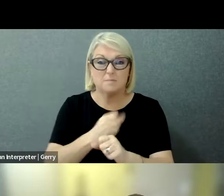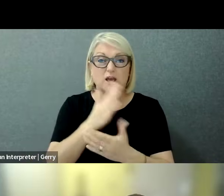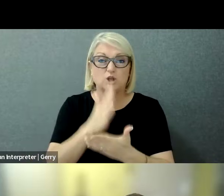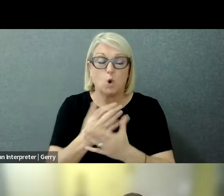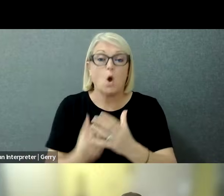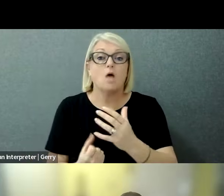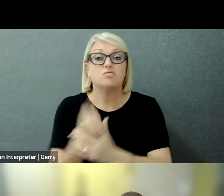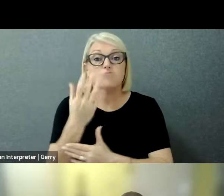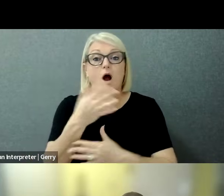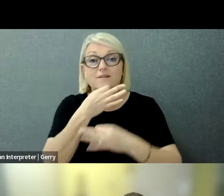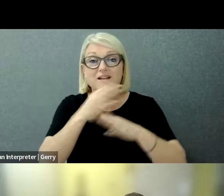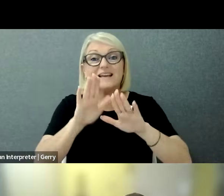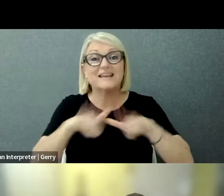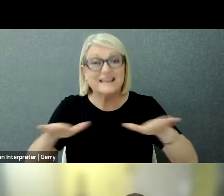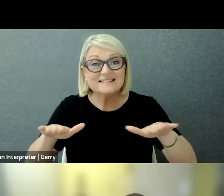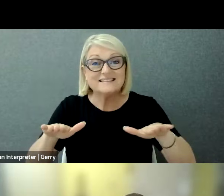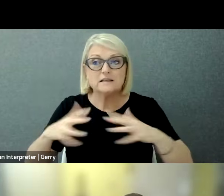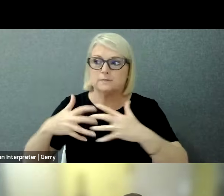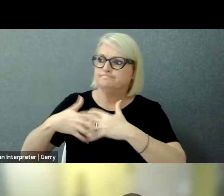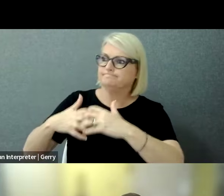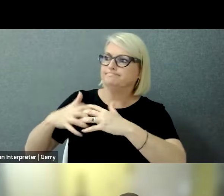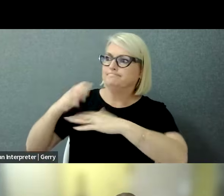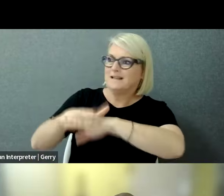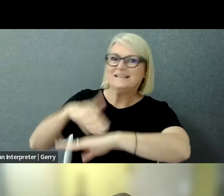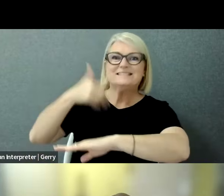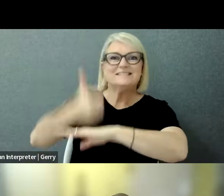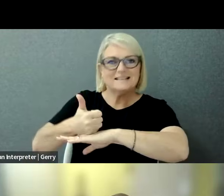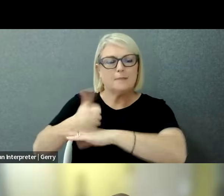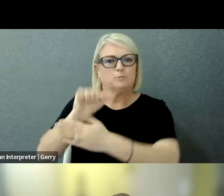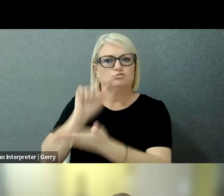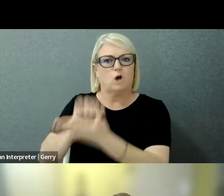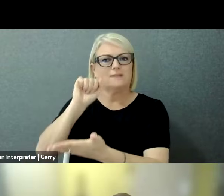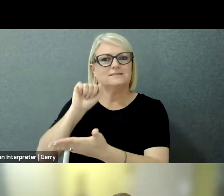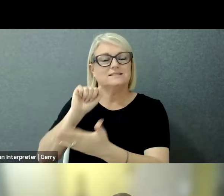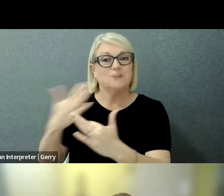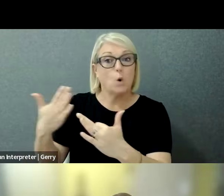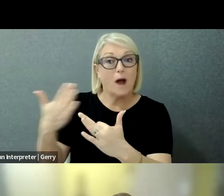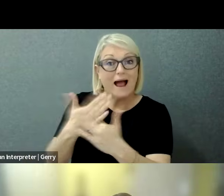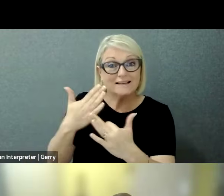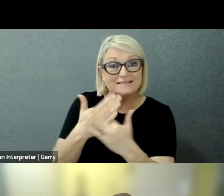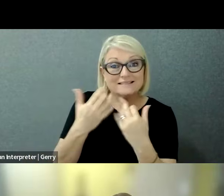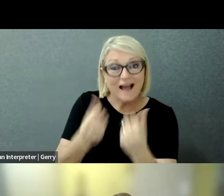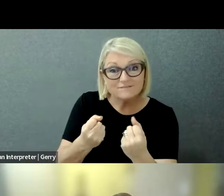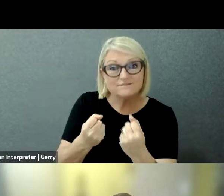implementation ensures access and equity for children and families. Before we fully close